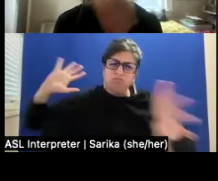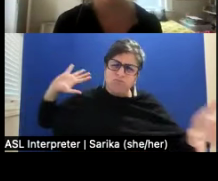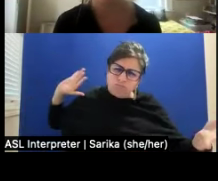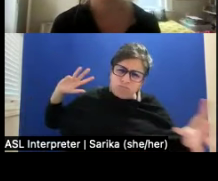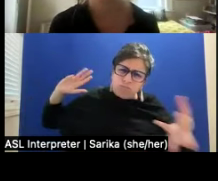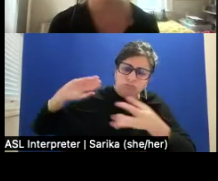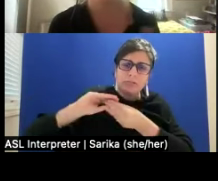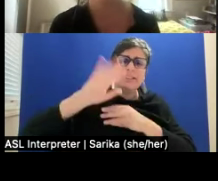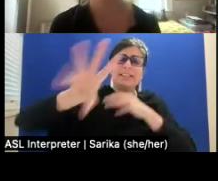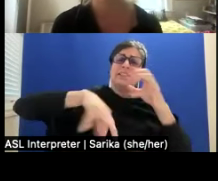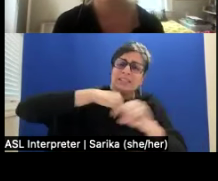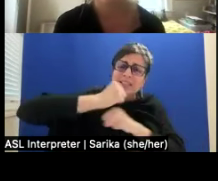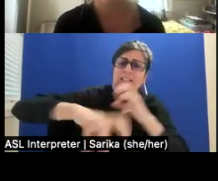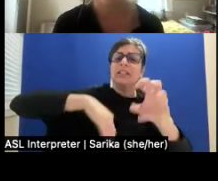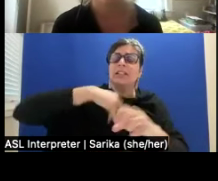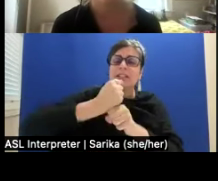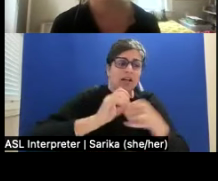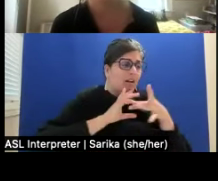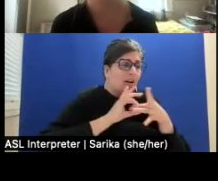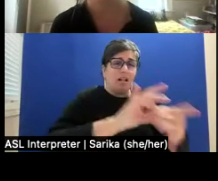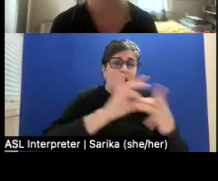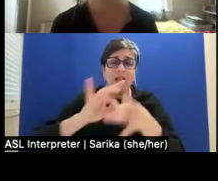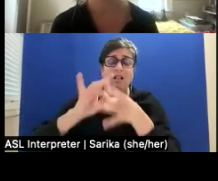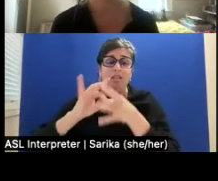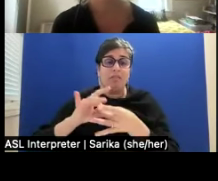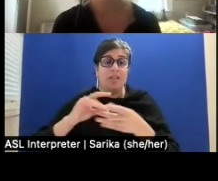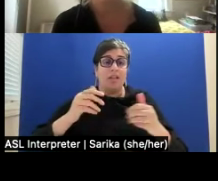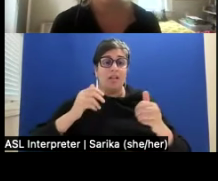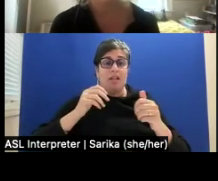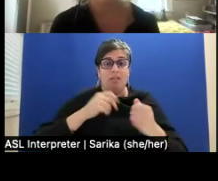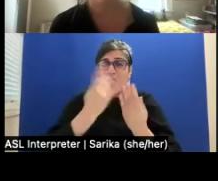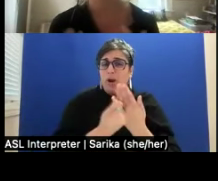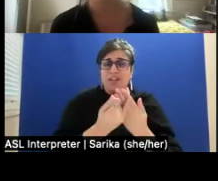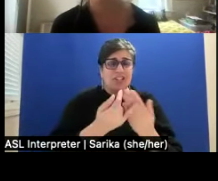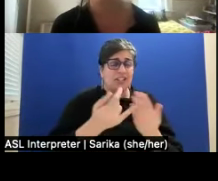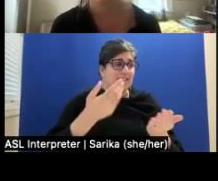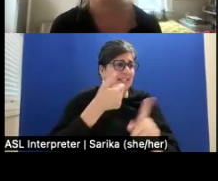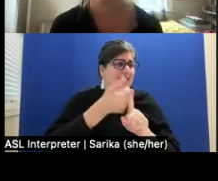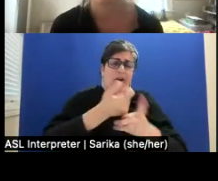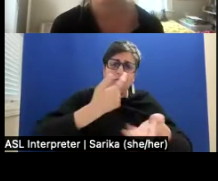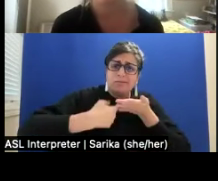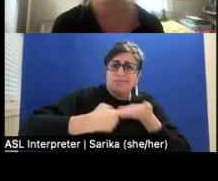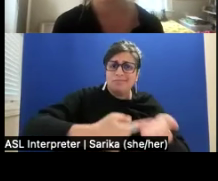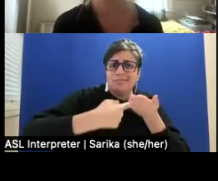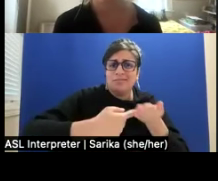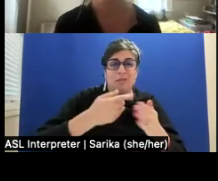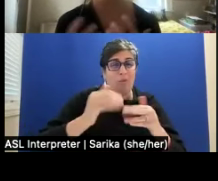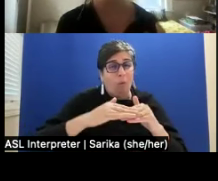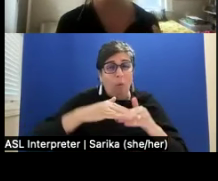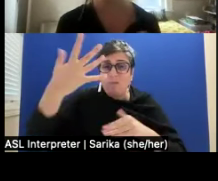The project itself was in conversation for over a year before it was brought on,